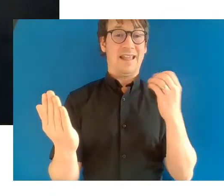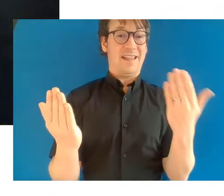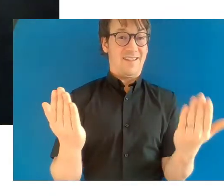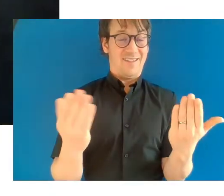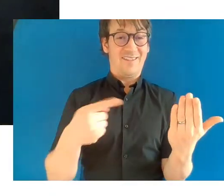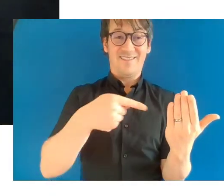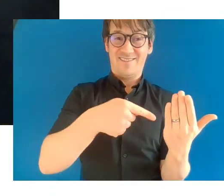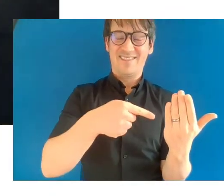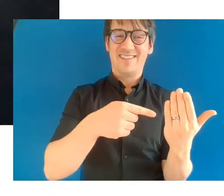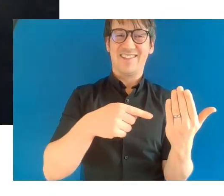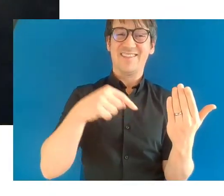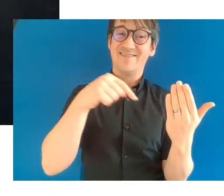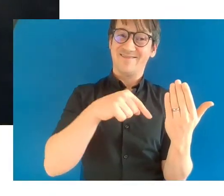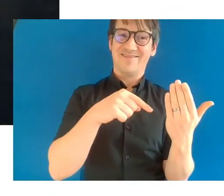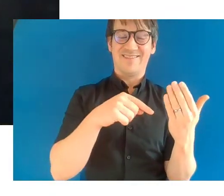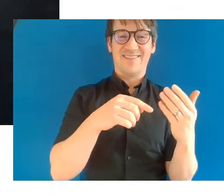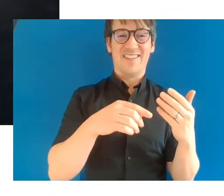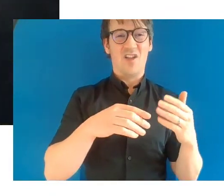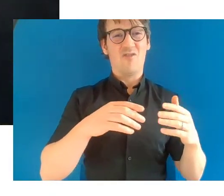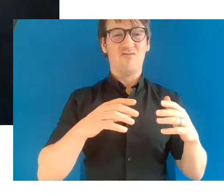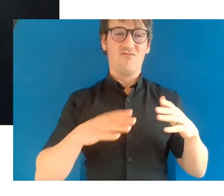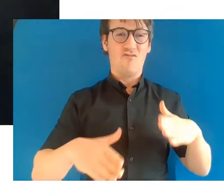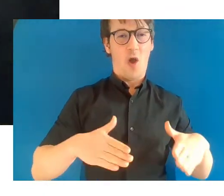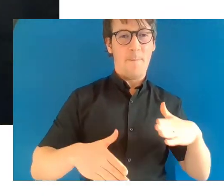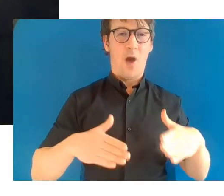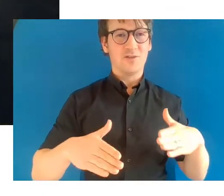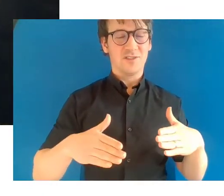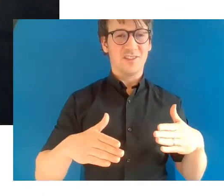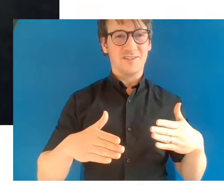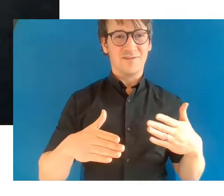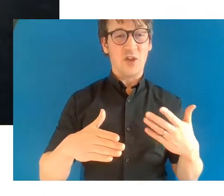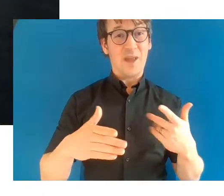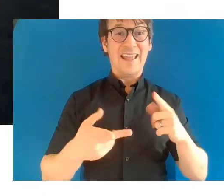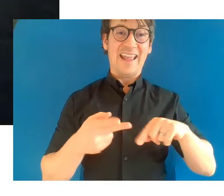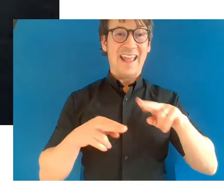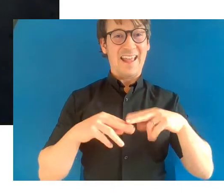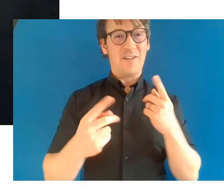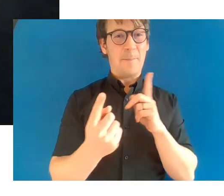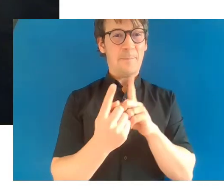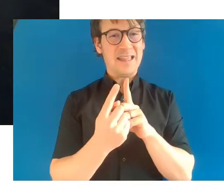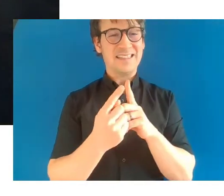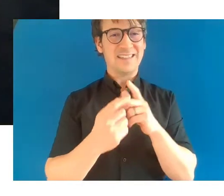So the person - people in this space with the robot could imagine that I was there with